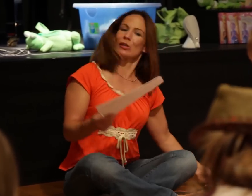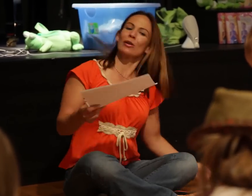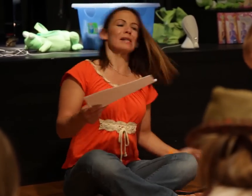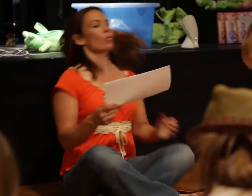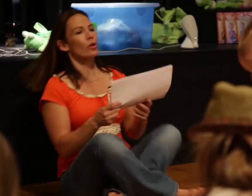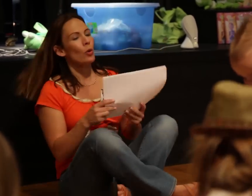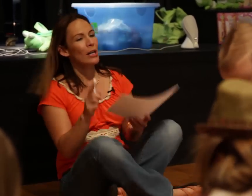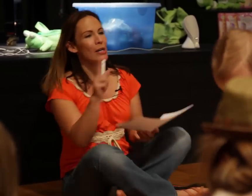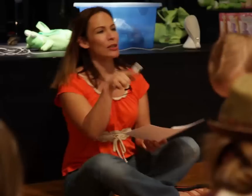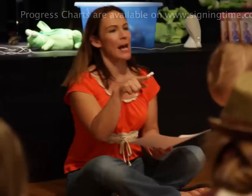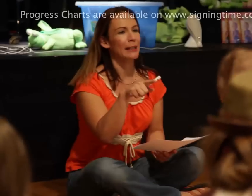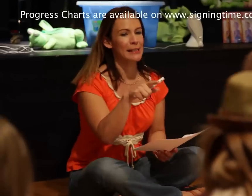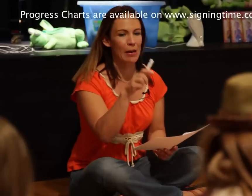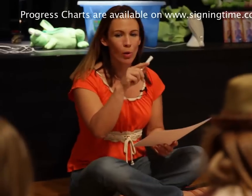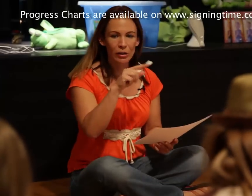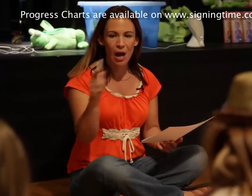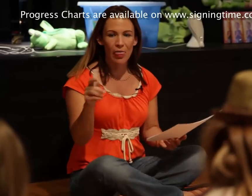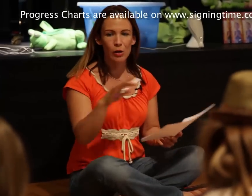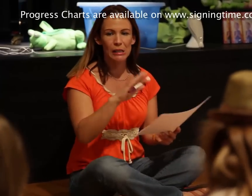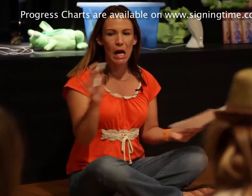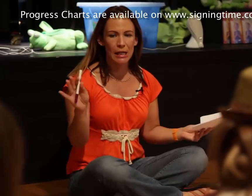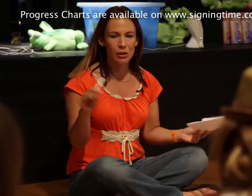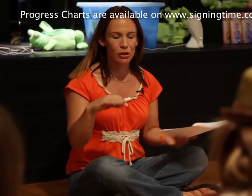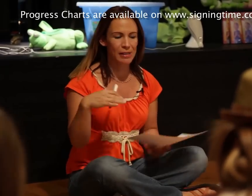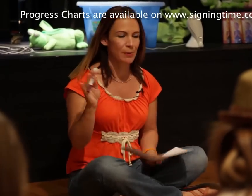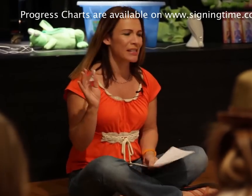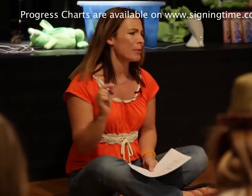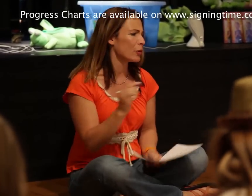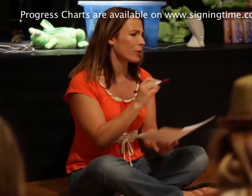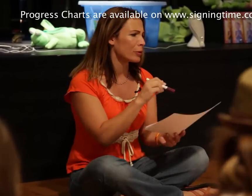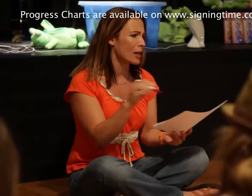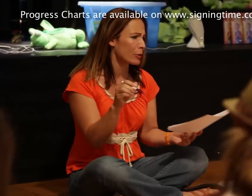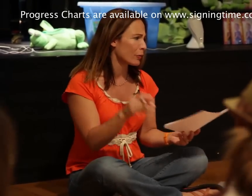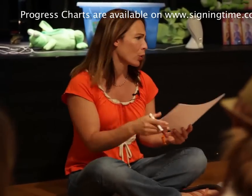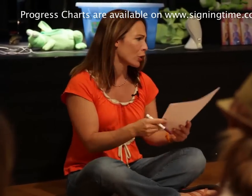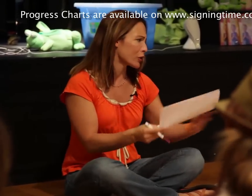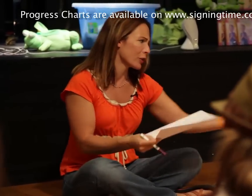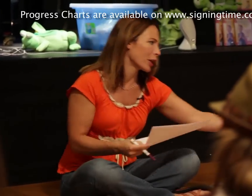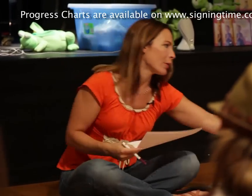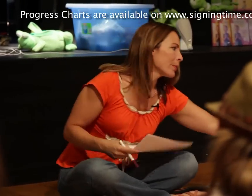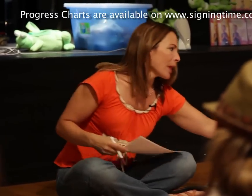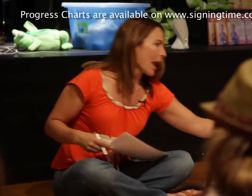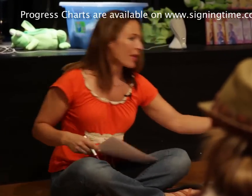So you guys you're working on your sign lists, and when you've got those done send them in. Some of you can put W for words or you know.